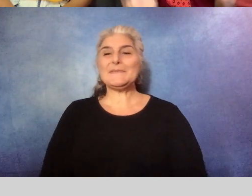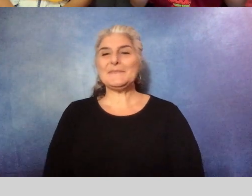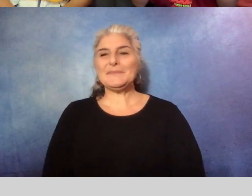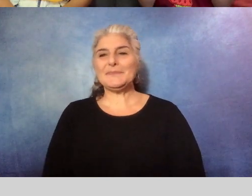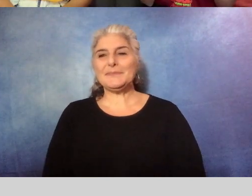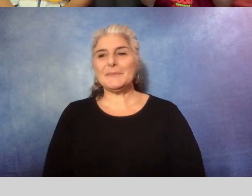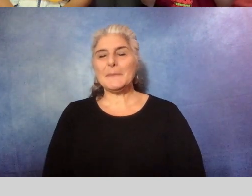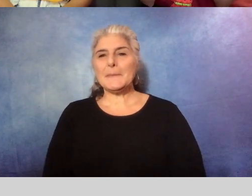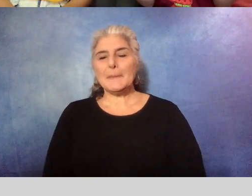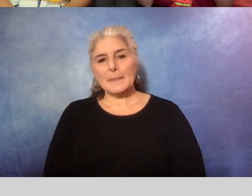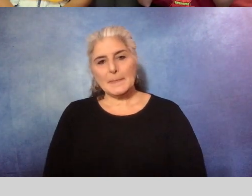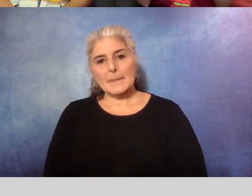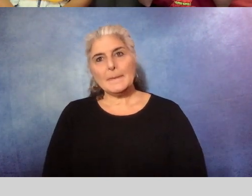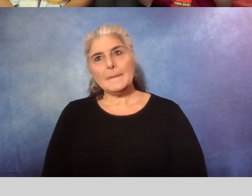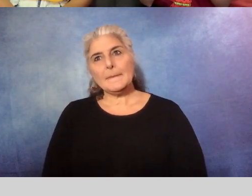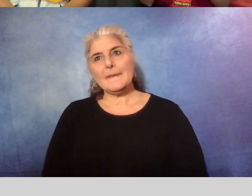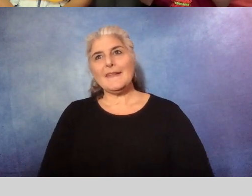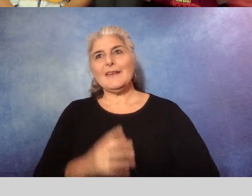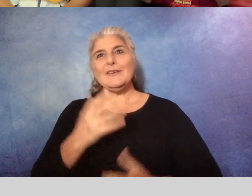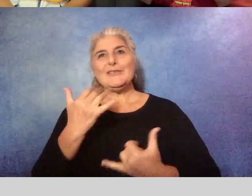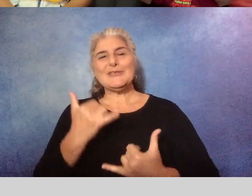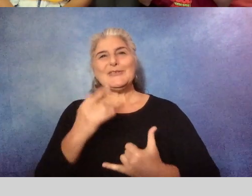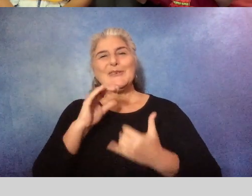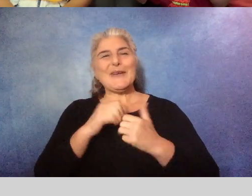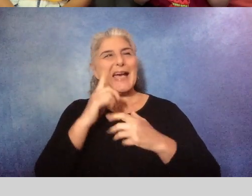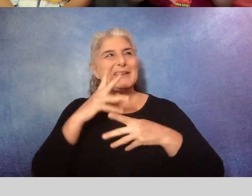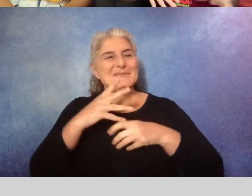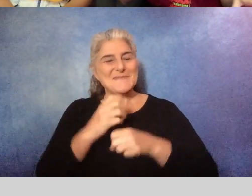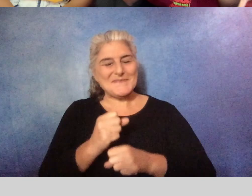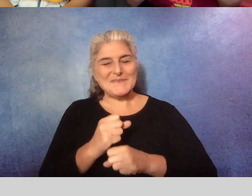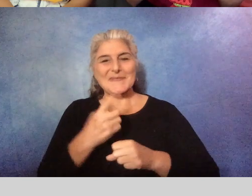So just trying to recap a bit where it talks